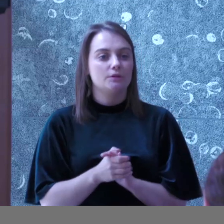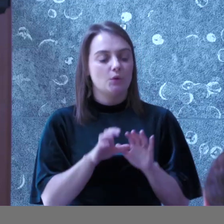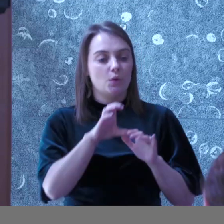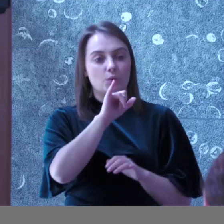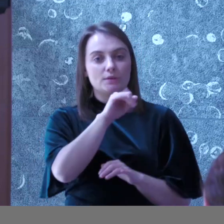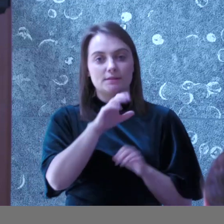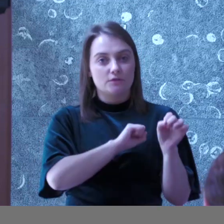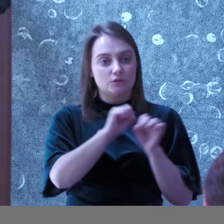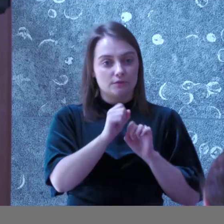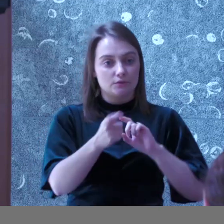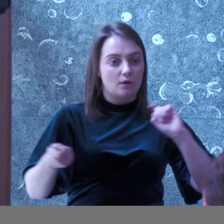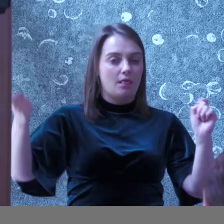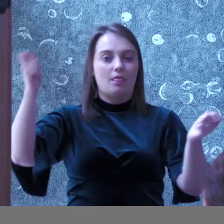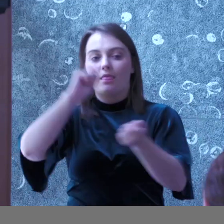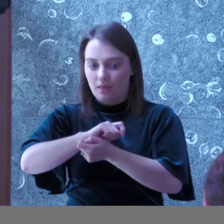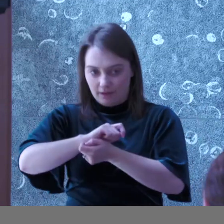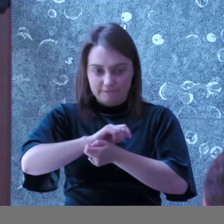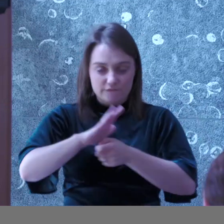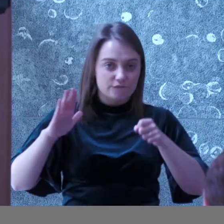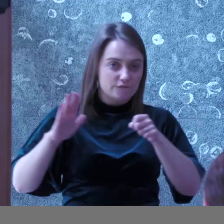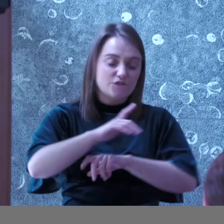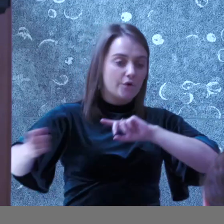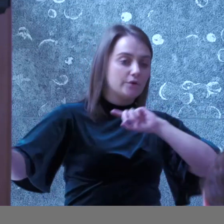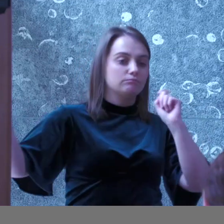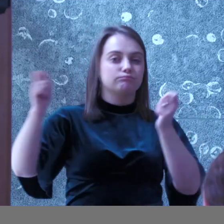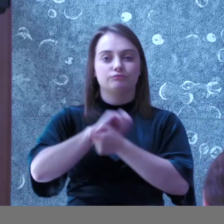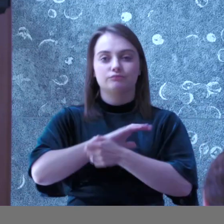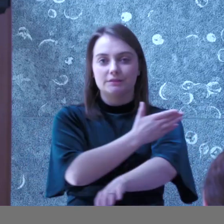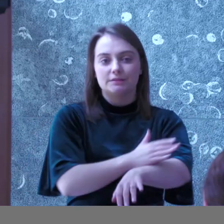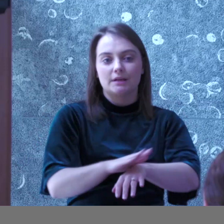inside out. So we're starting with the needs of citizens at the time where they need us most,